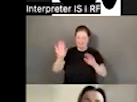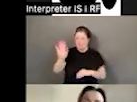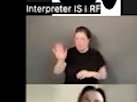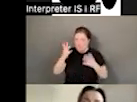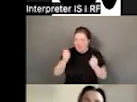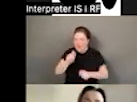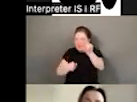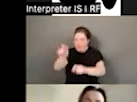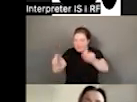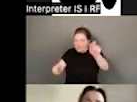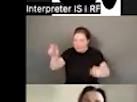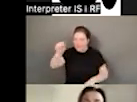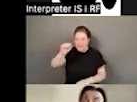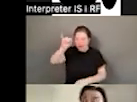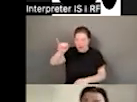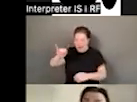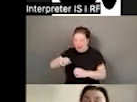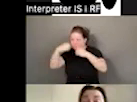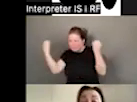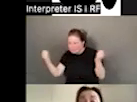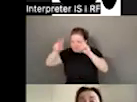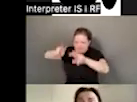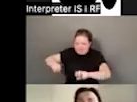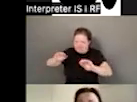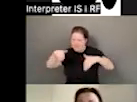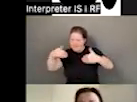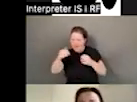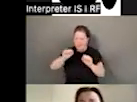So I think we will see, and I hope we will see a lot of increase